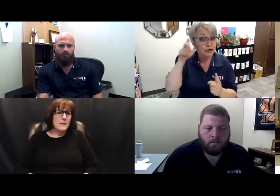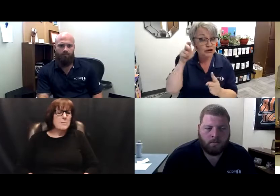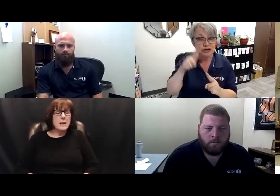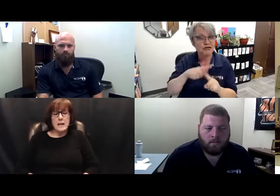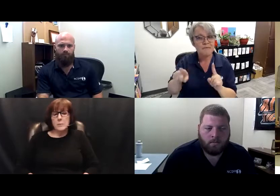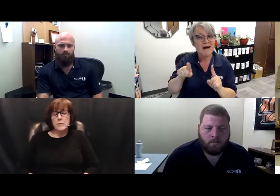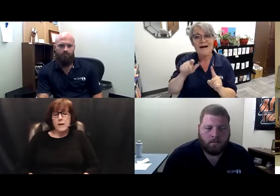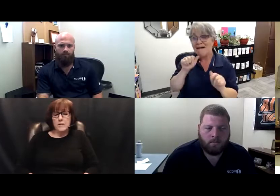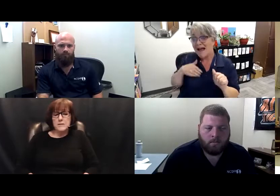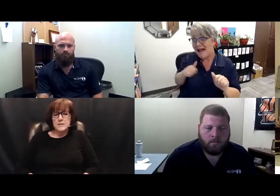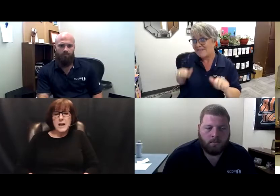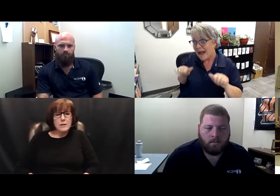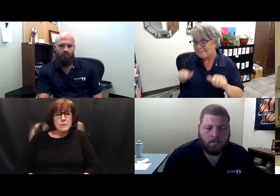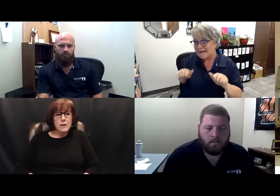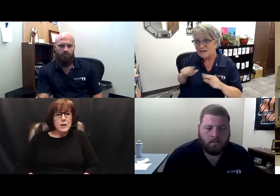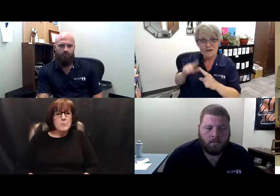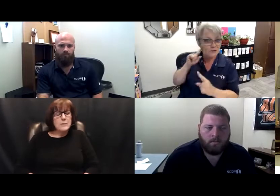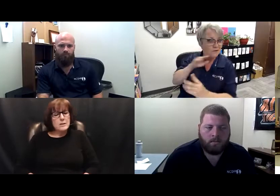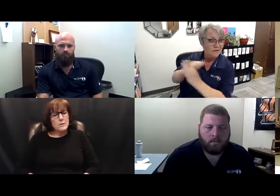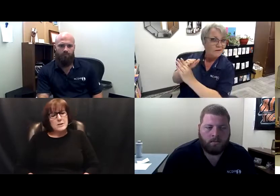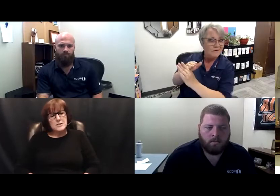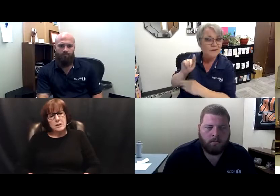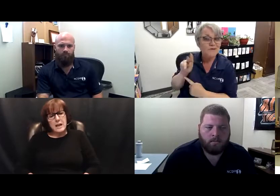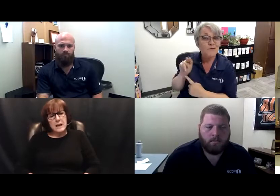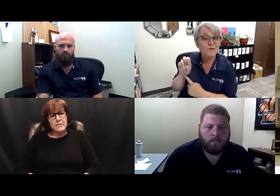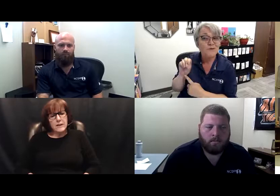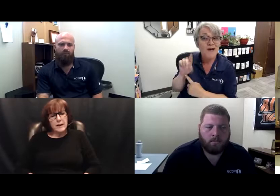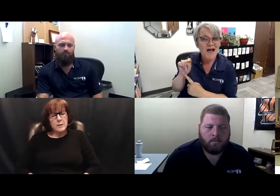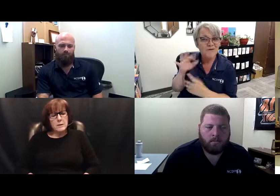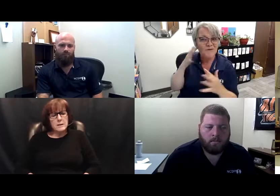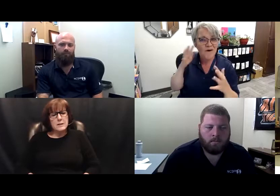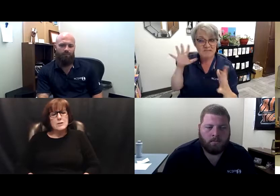may amplify the sound but they don't necessarily have that ability to